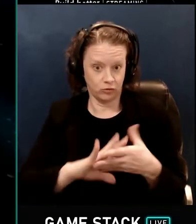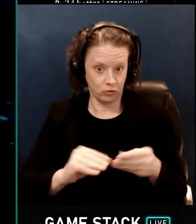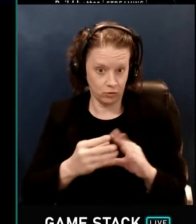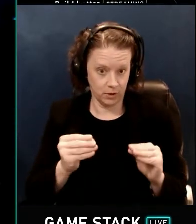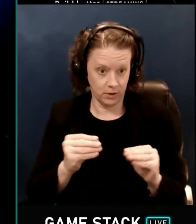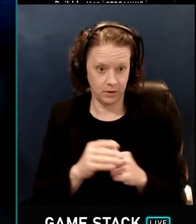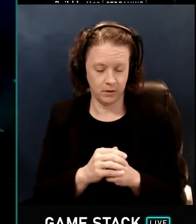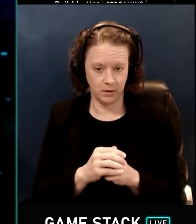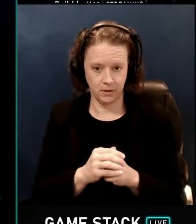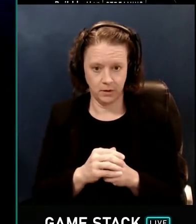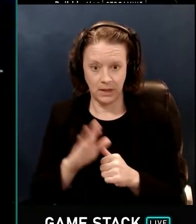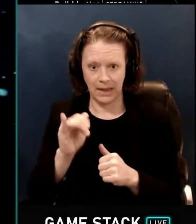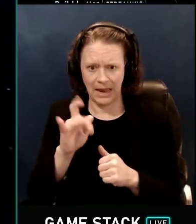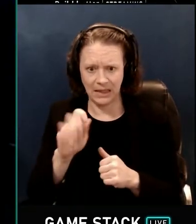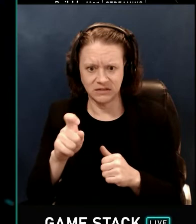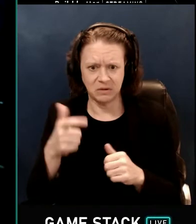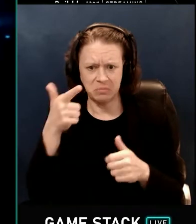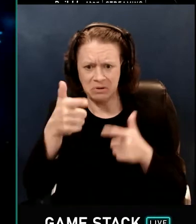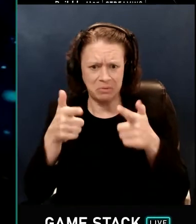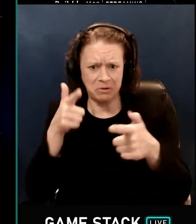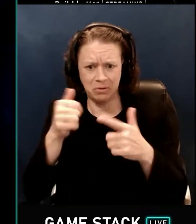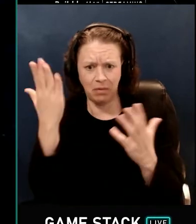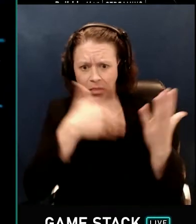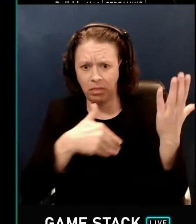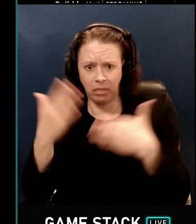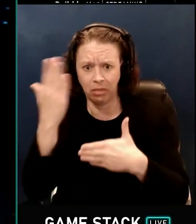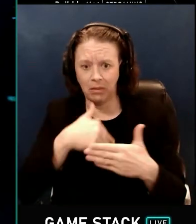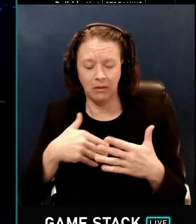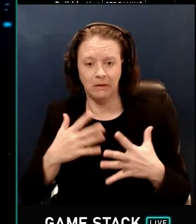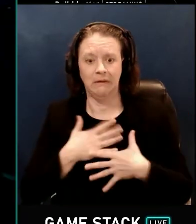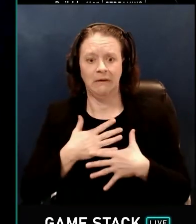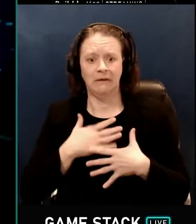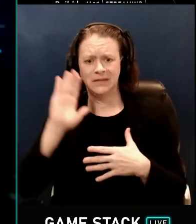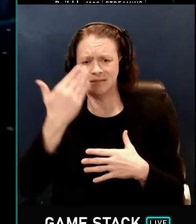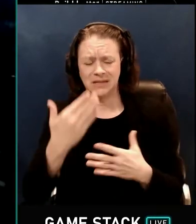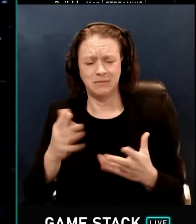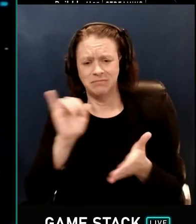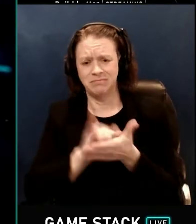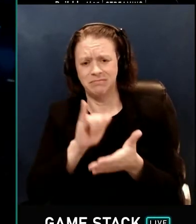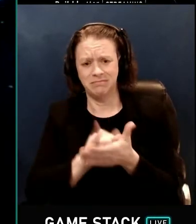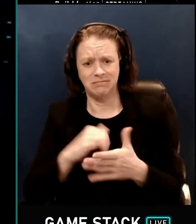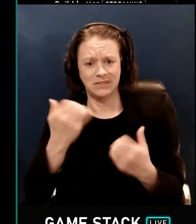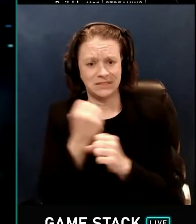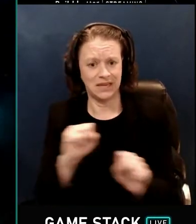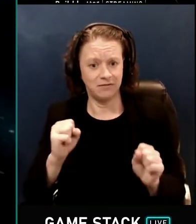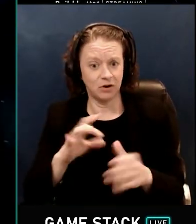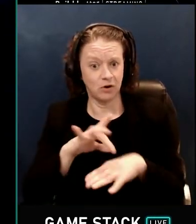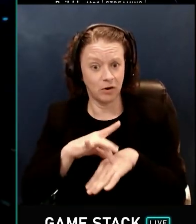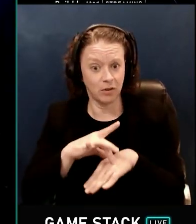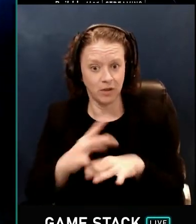With Alex, his shots missing, all seemed lost, that is, unless the worlds game developers could devise a